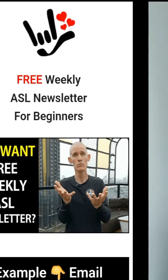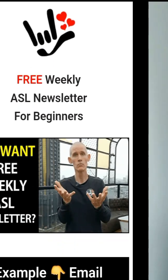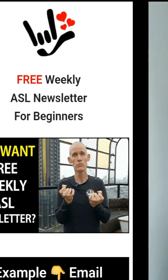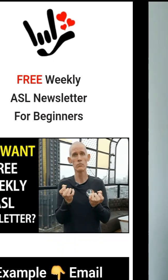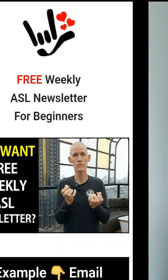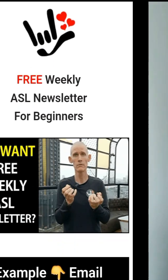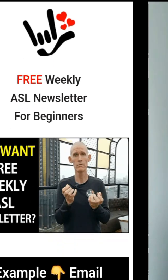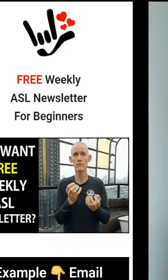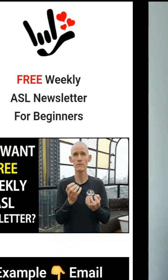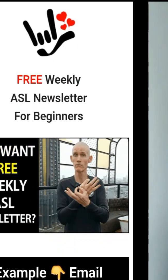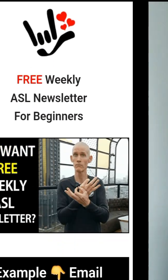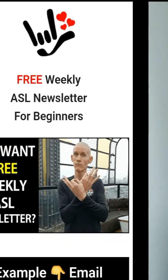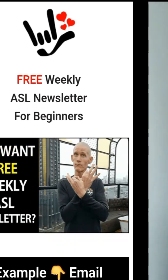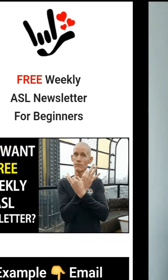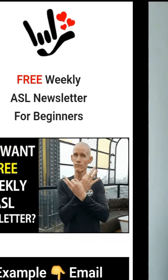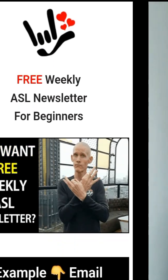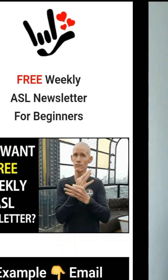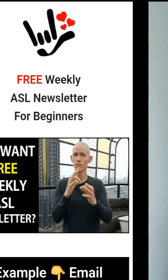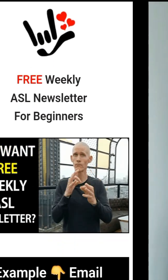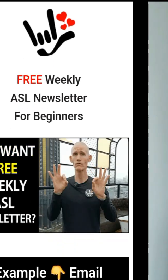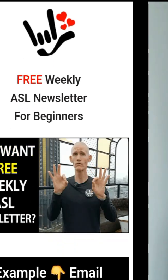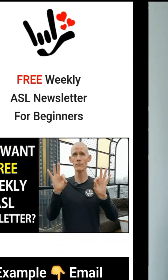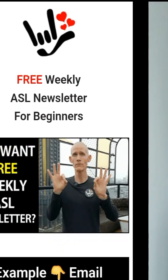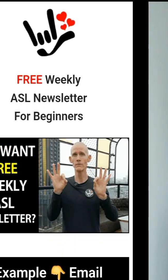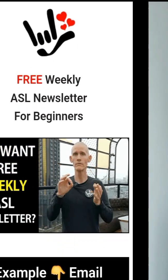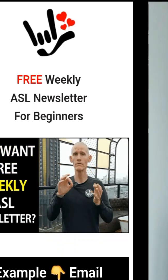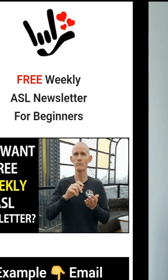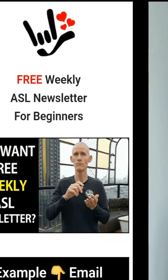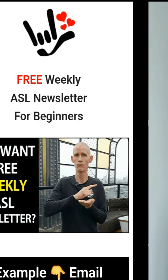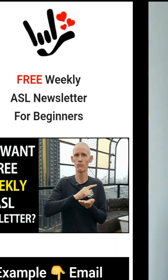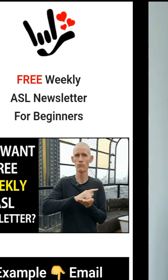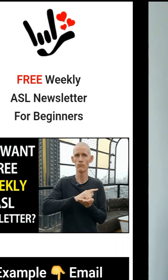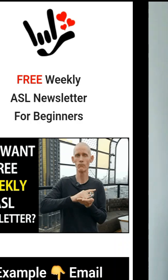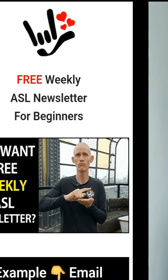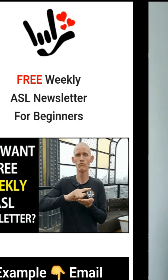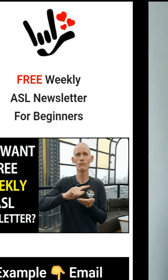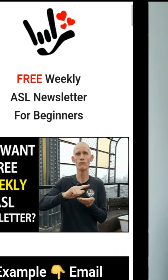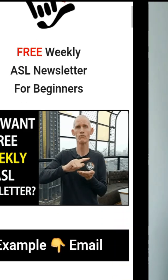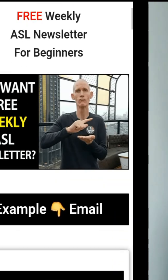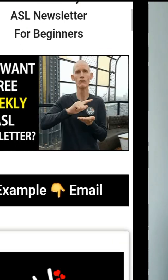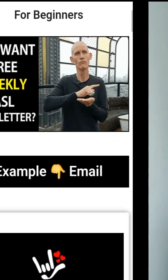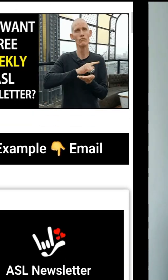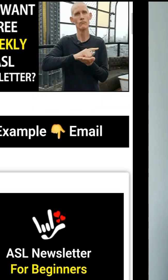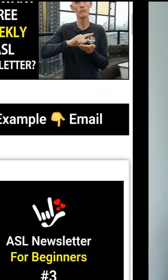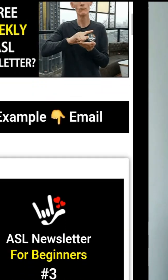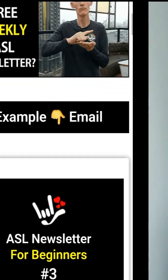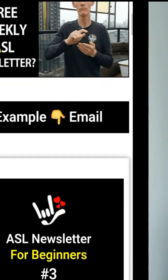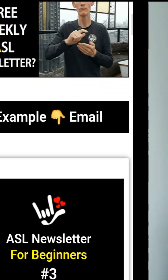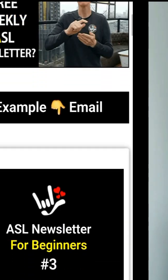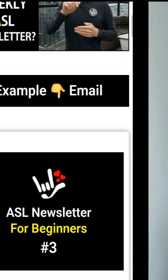free weekly ASL newsletter for beginners that's right, it's no charge and it is free and we can scroll down some more